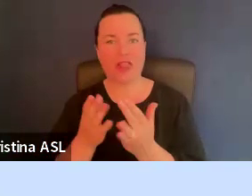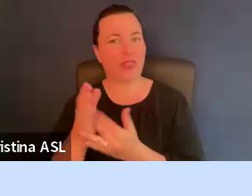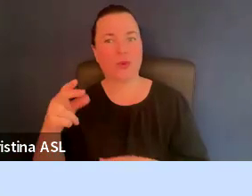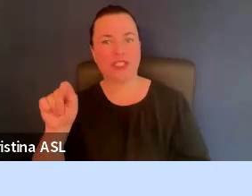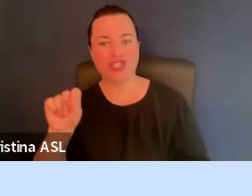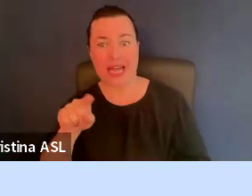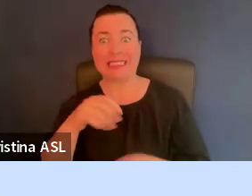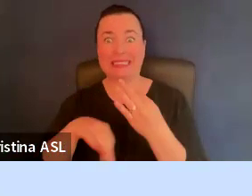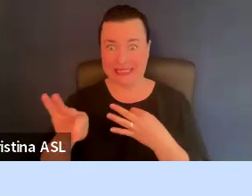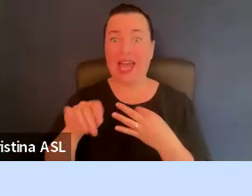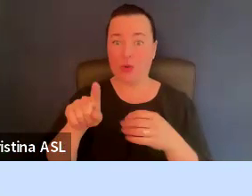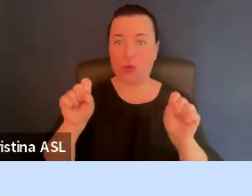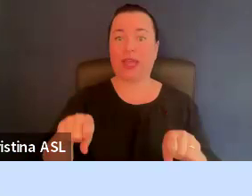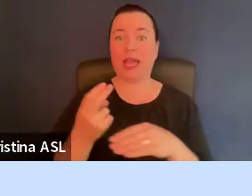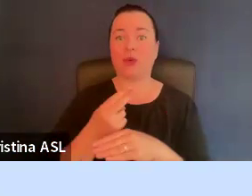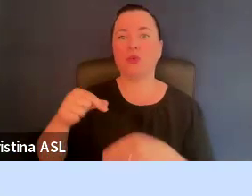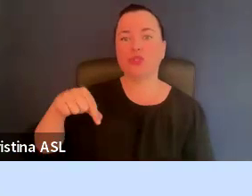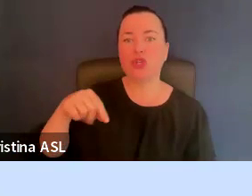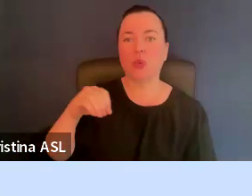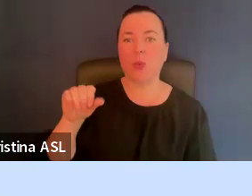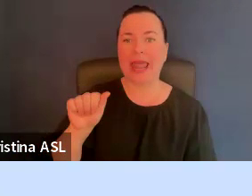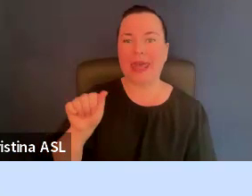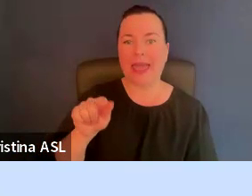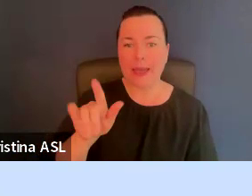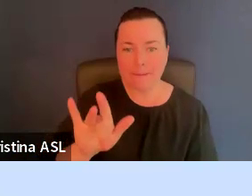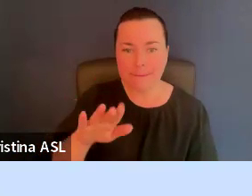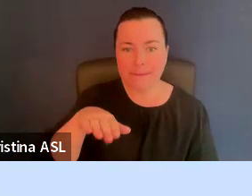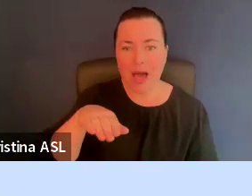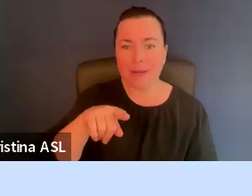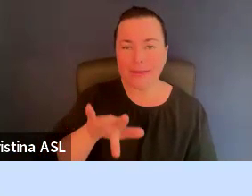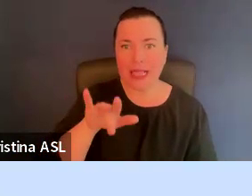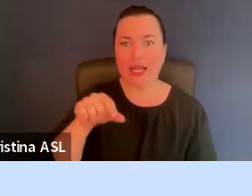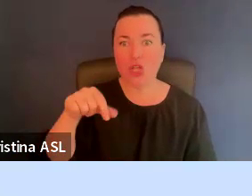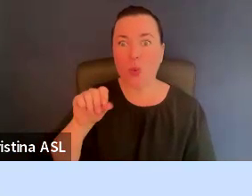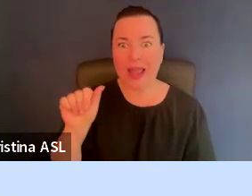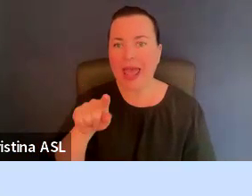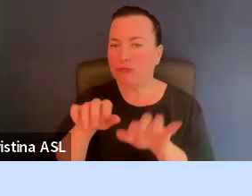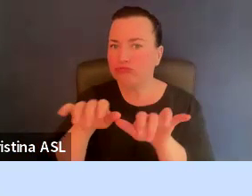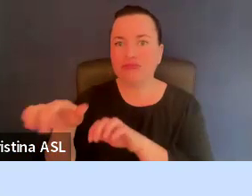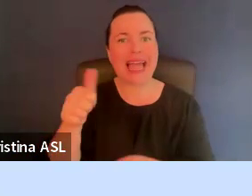at the bottom of your screen to share your questions anytime during this session. We will try to integrate them